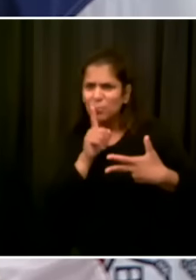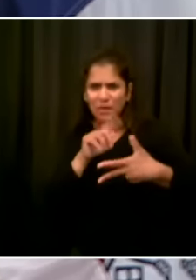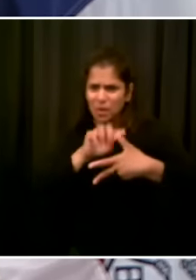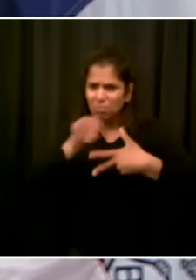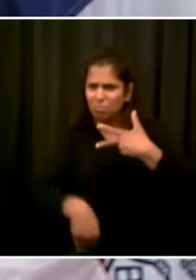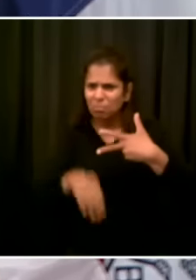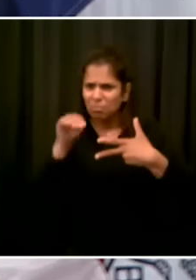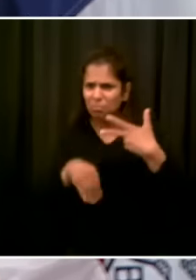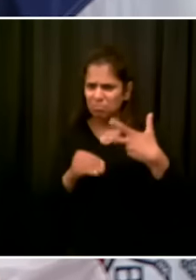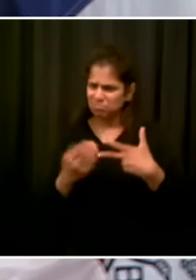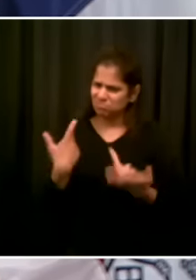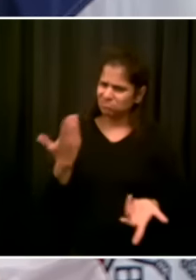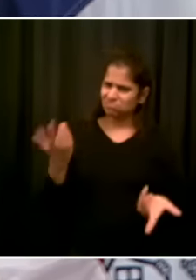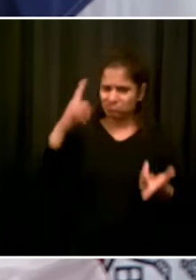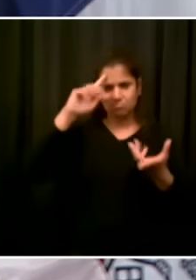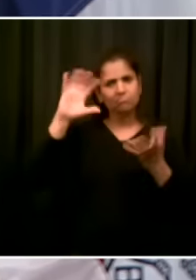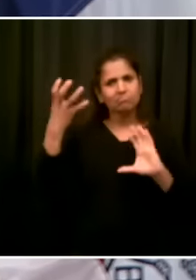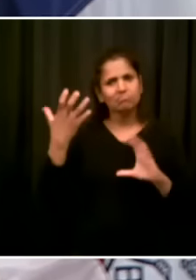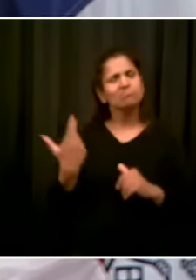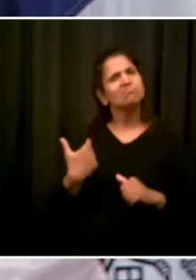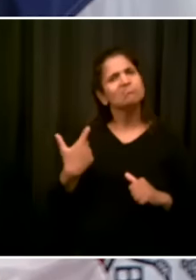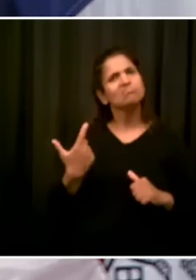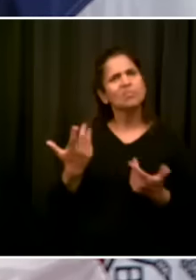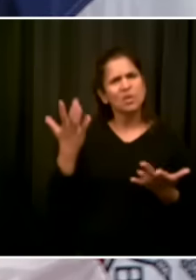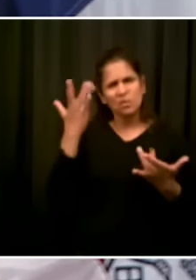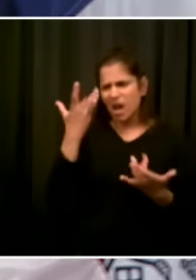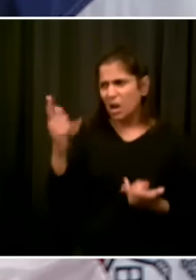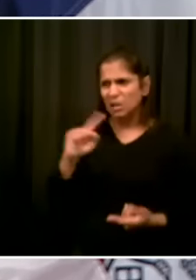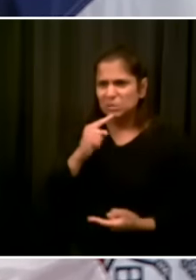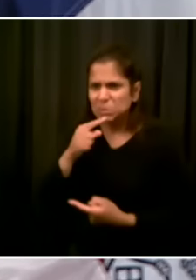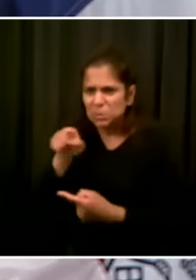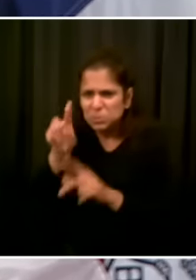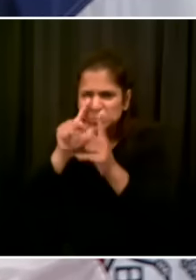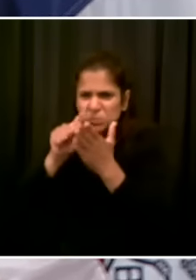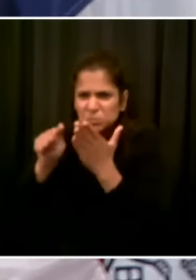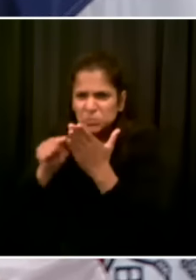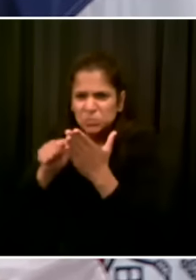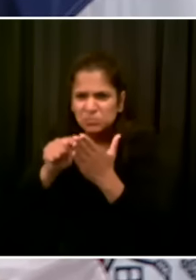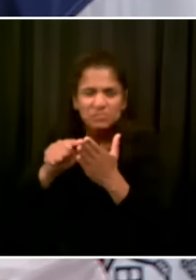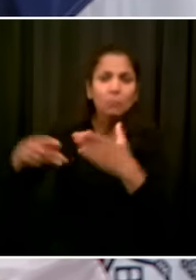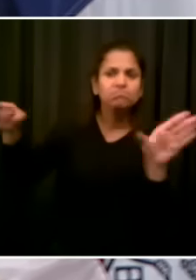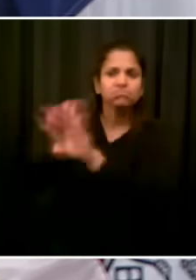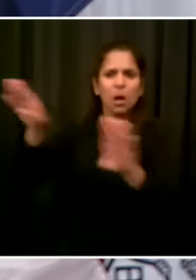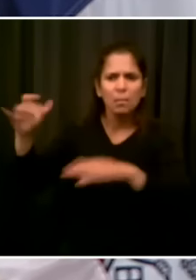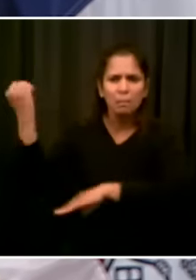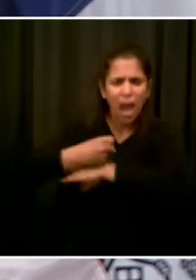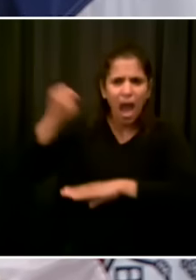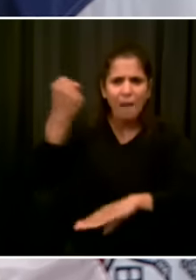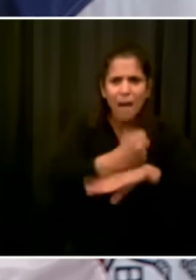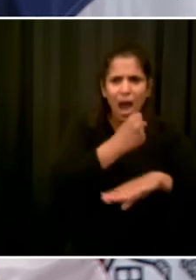PARTICIPATING IN NOVEMBEANR D